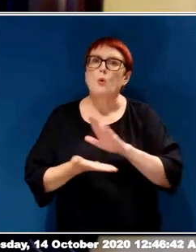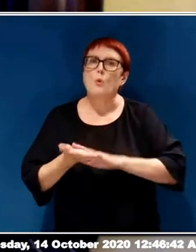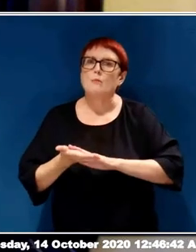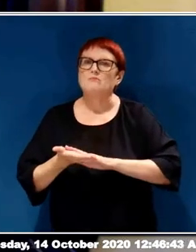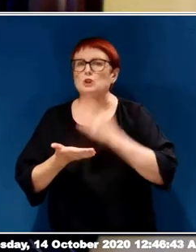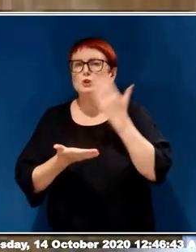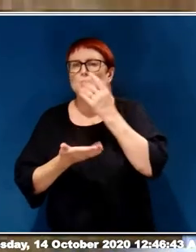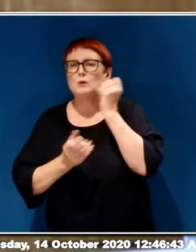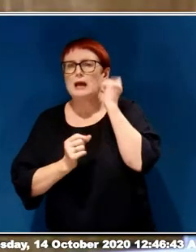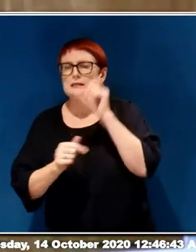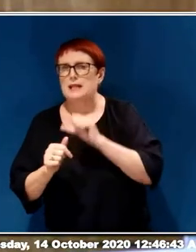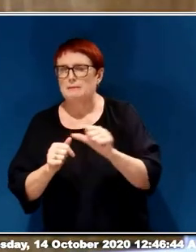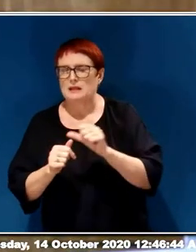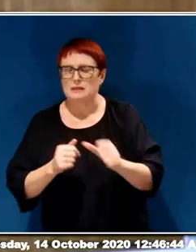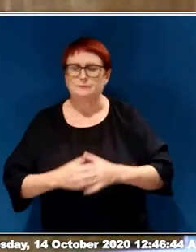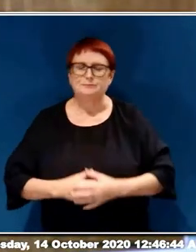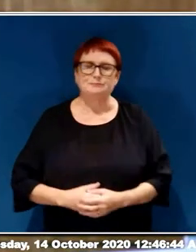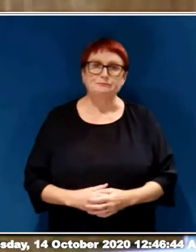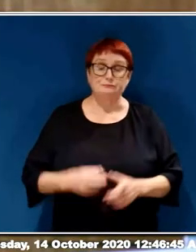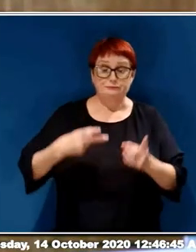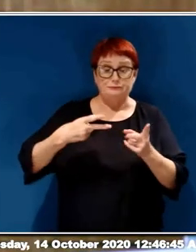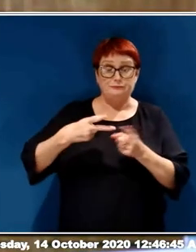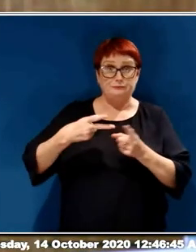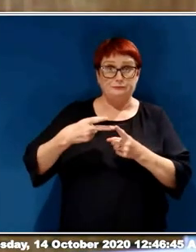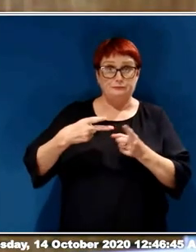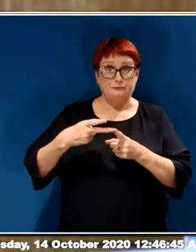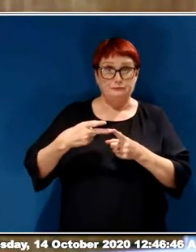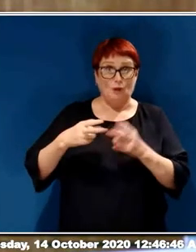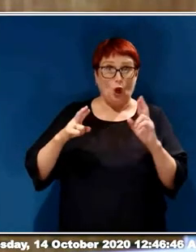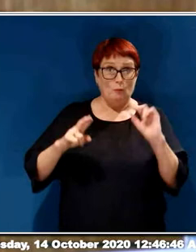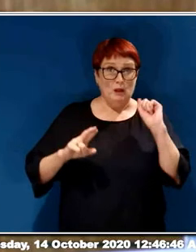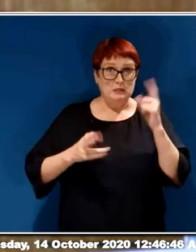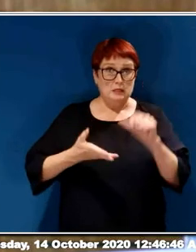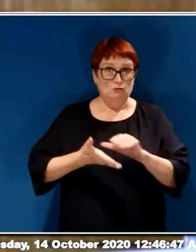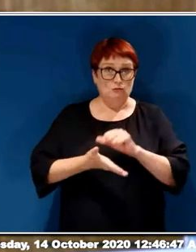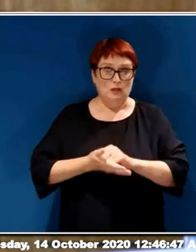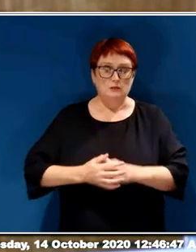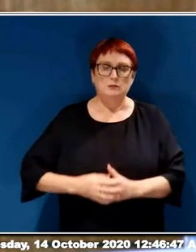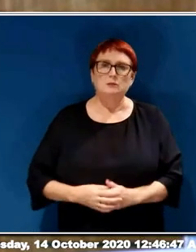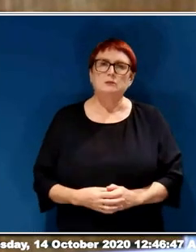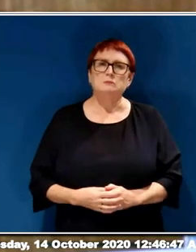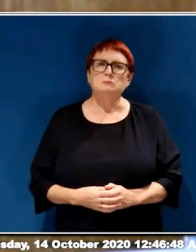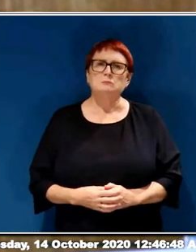may be some adjustments that should be made or some processes in the course of